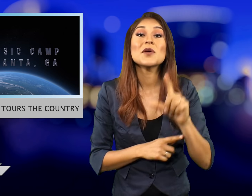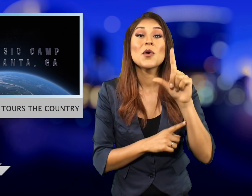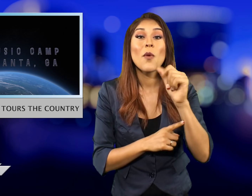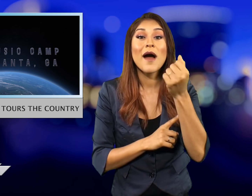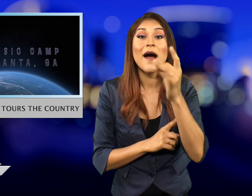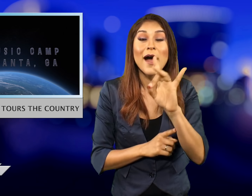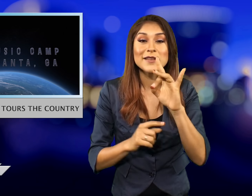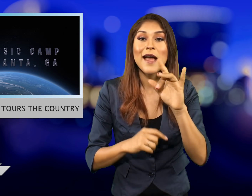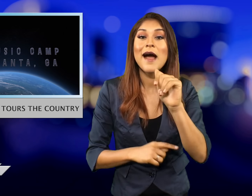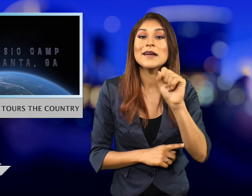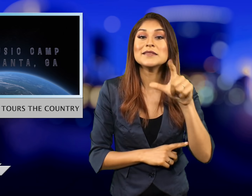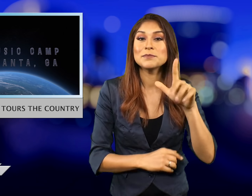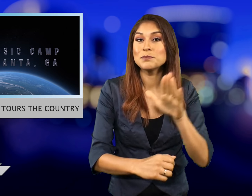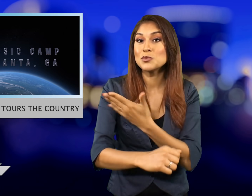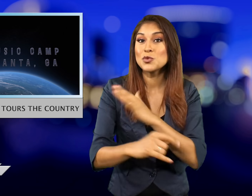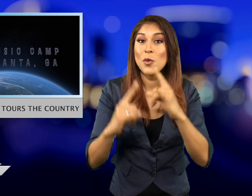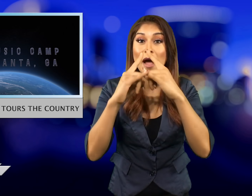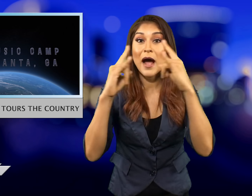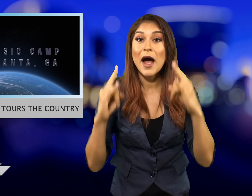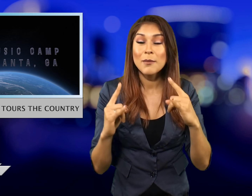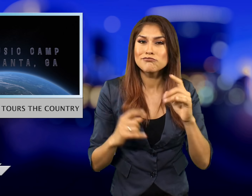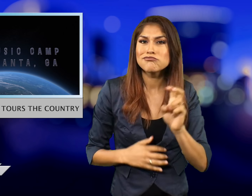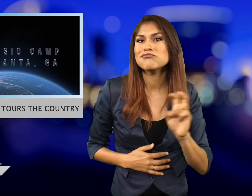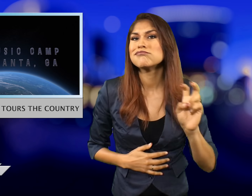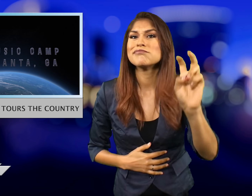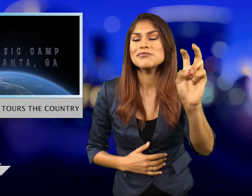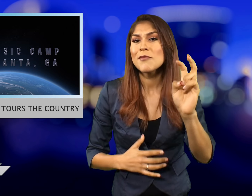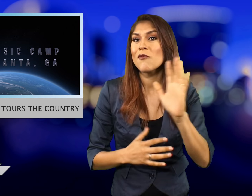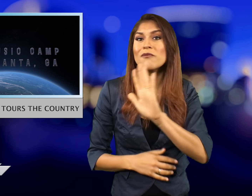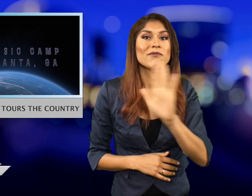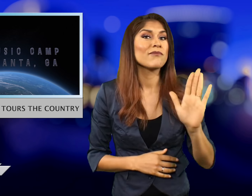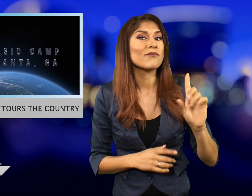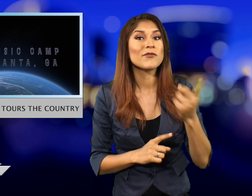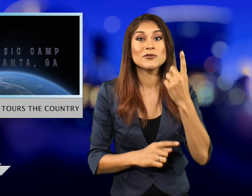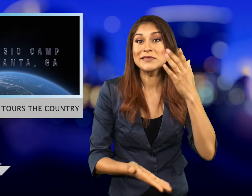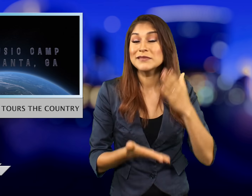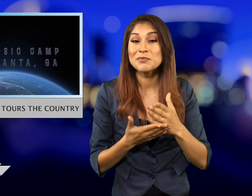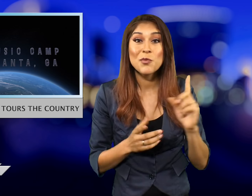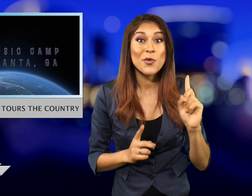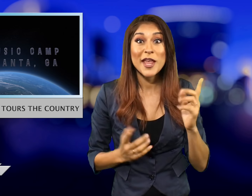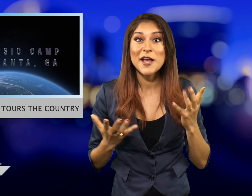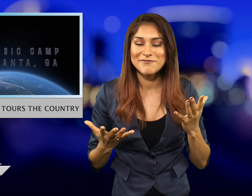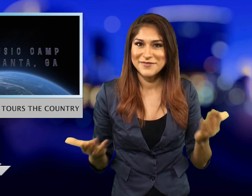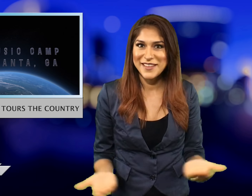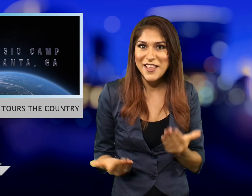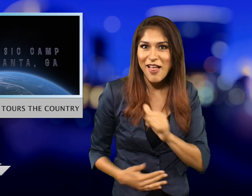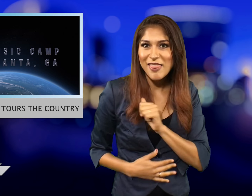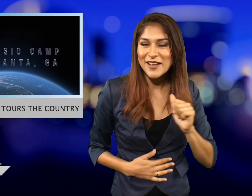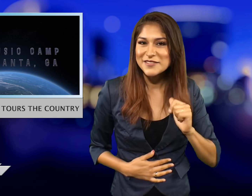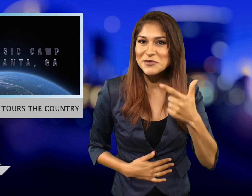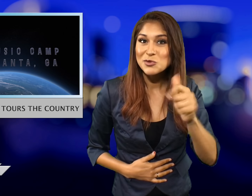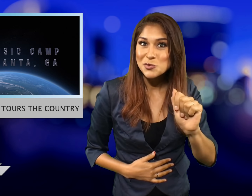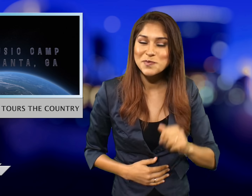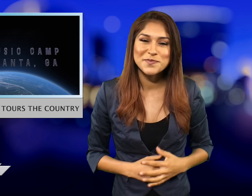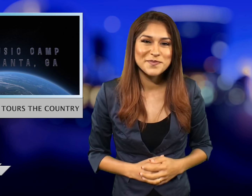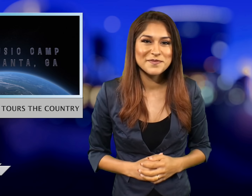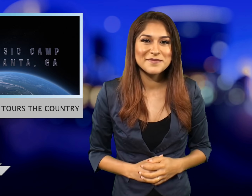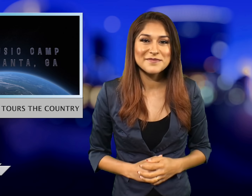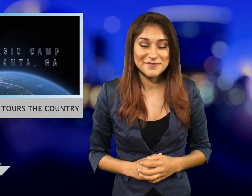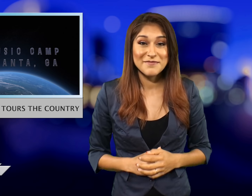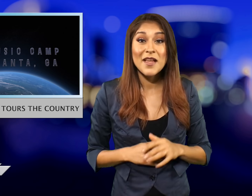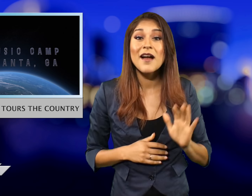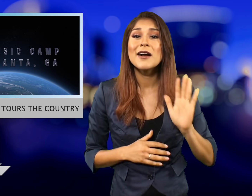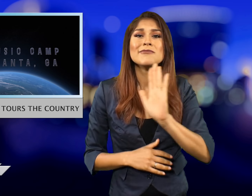The first stop of the 2018 ASL Music Camp tour was in Atlanta.